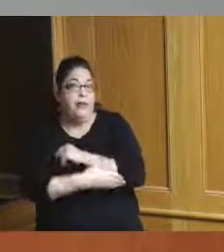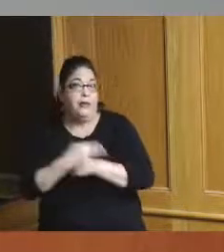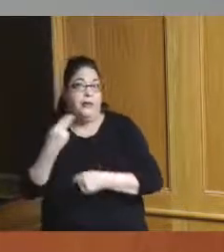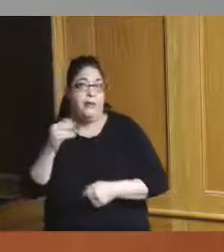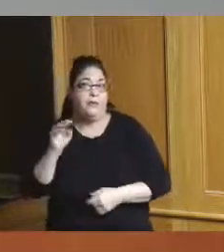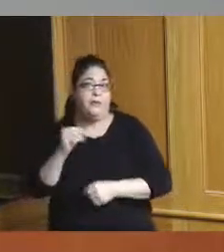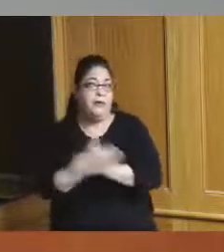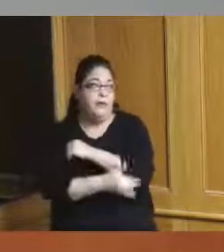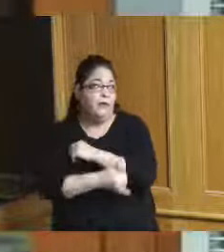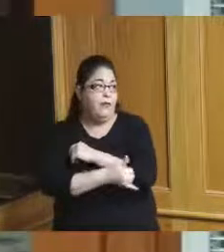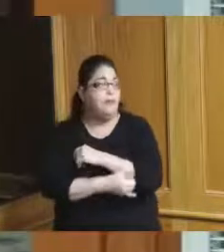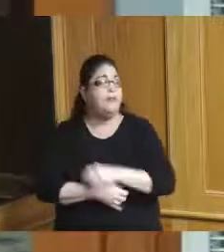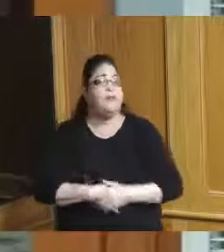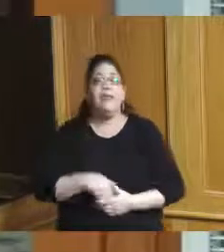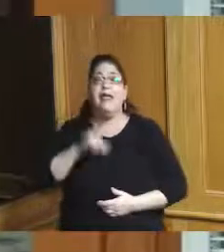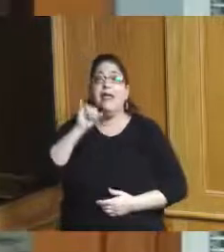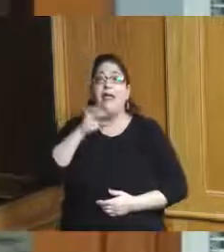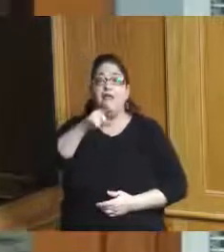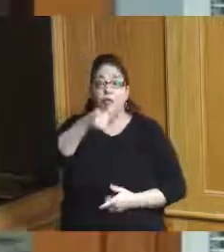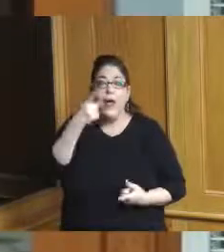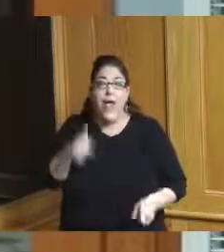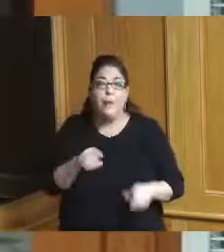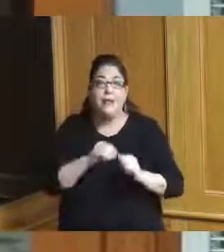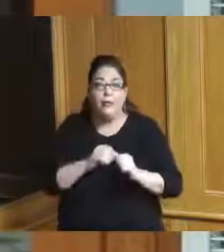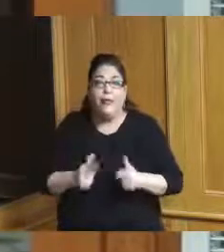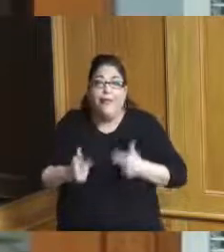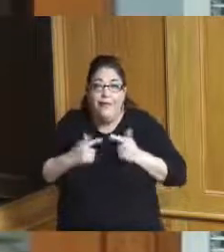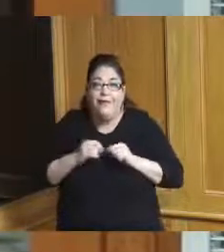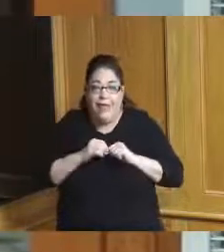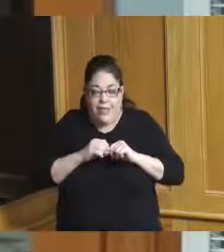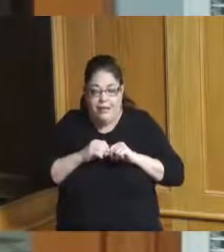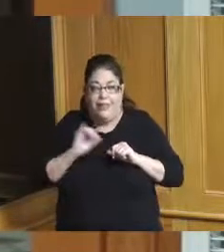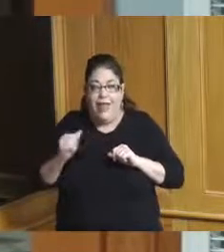if they're in those participating jurisdictions that is the caveat and the city of Cincinnati